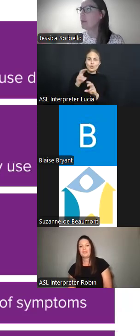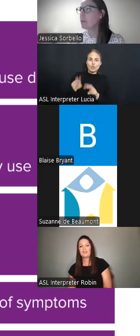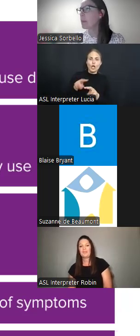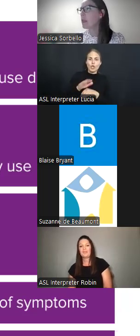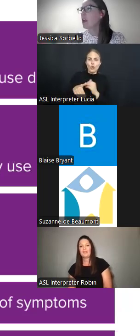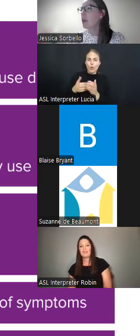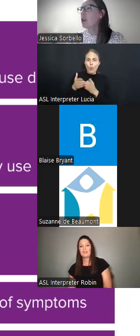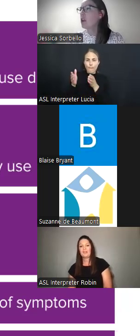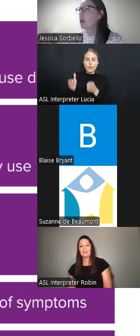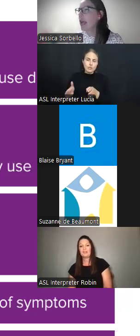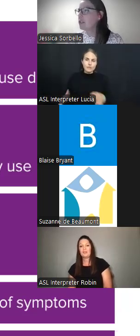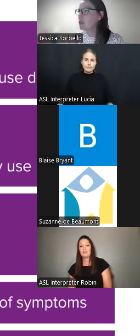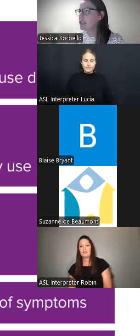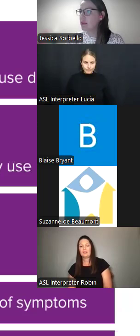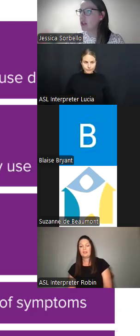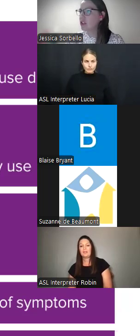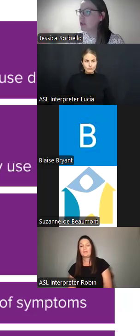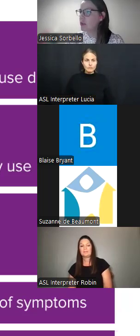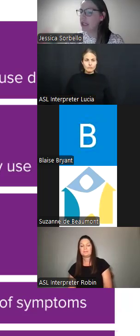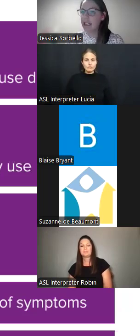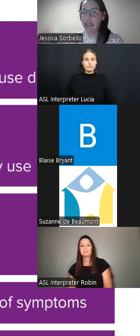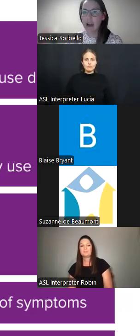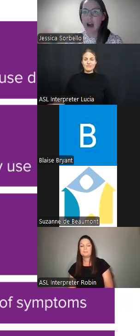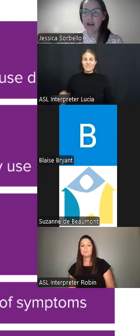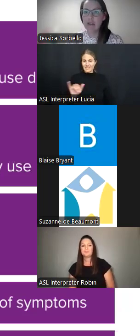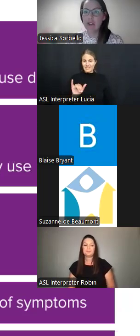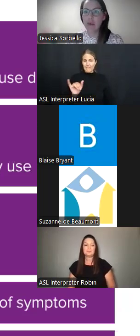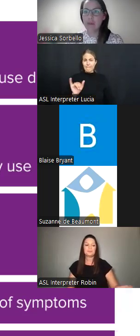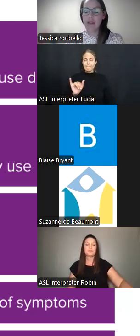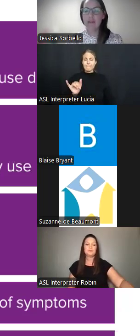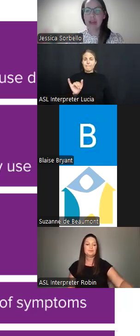noticed, I have said substance use every time that I say that